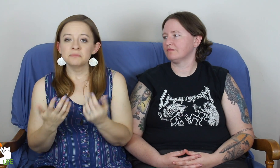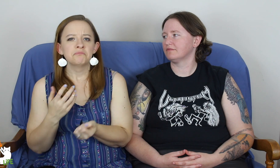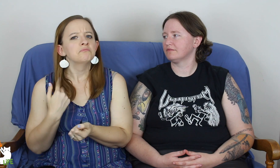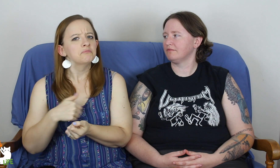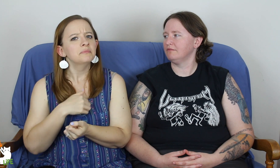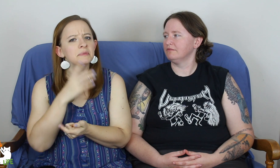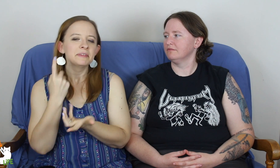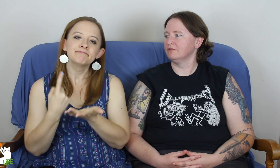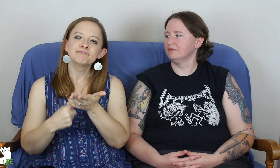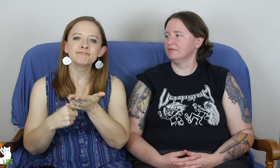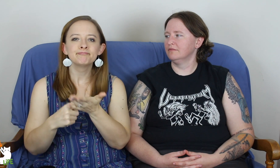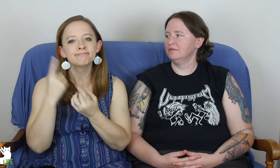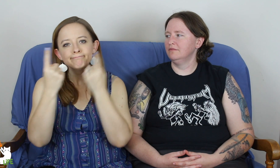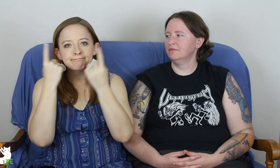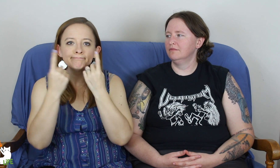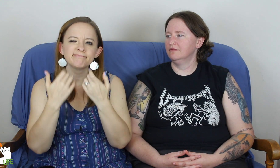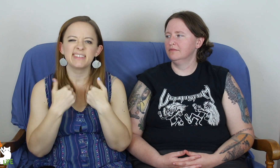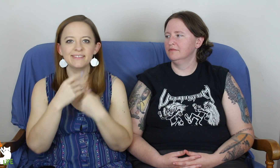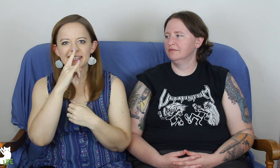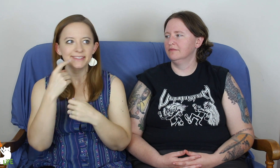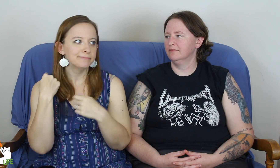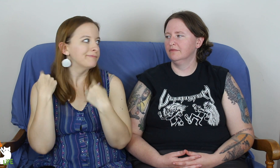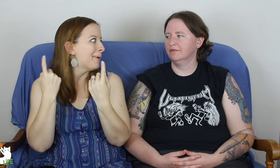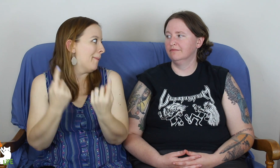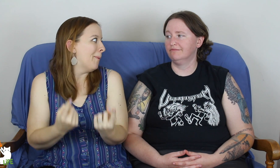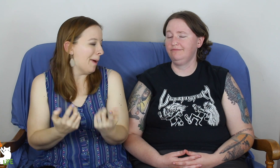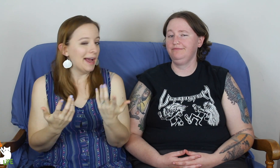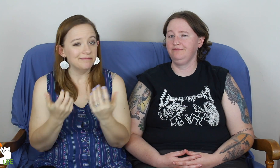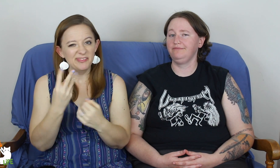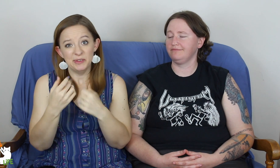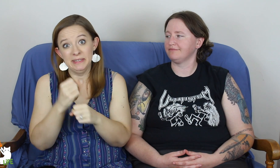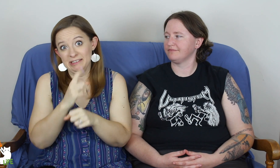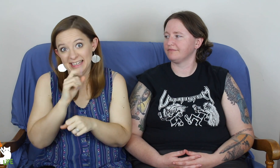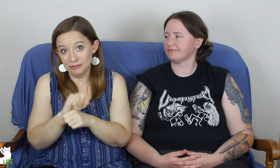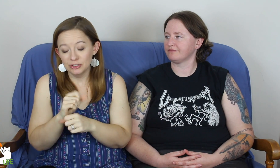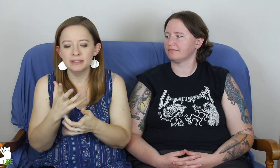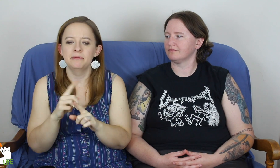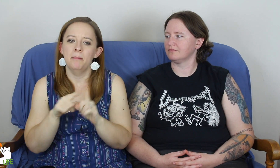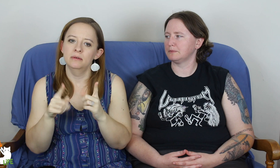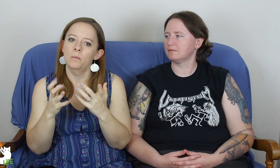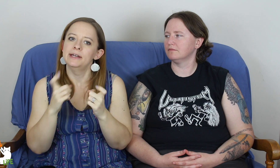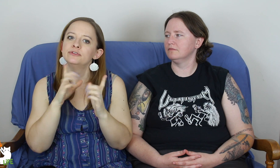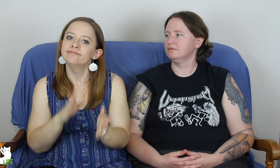We started talking about having kids for a while. Probably for a few years actually.